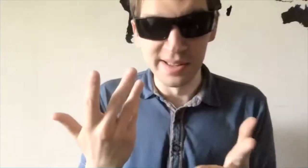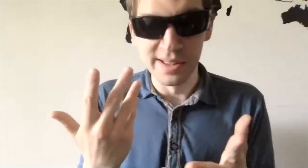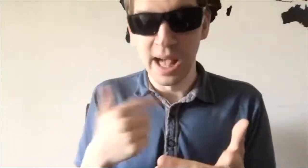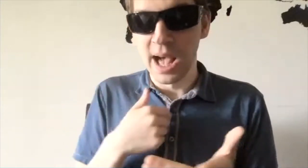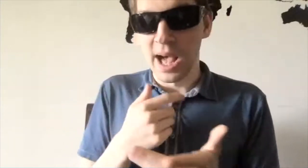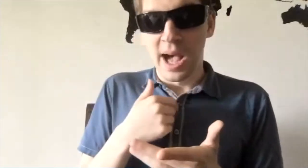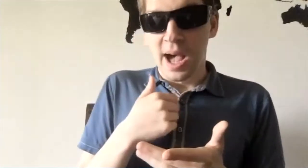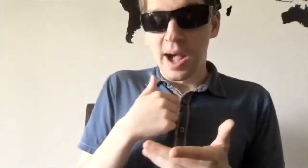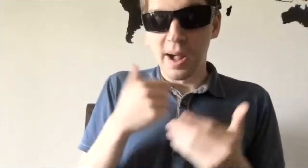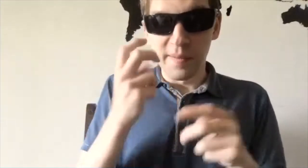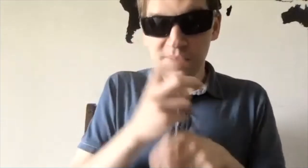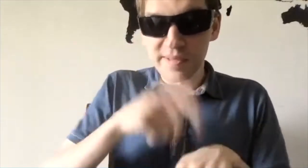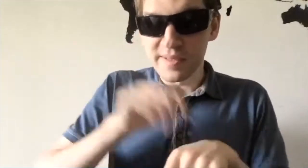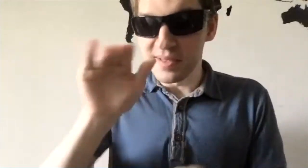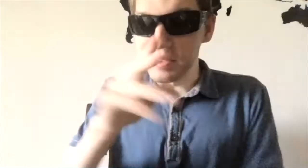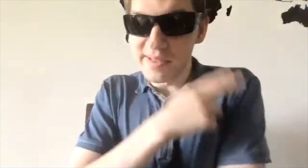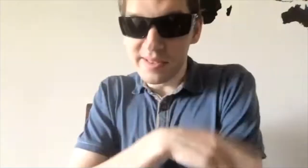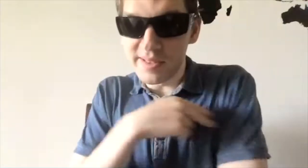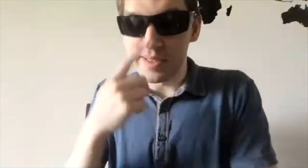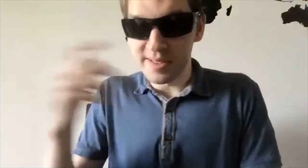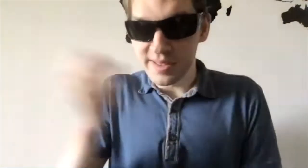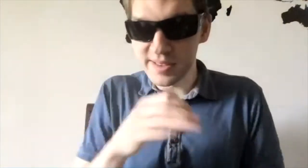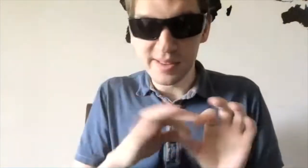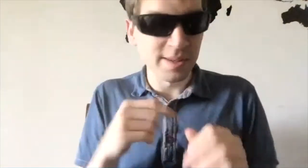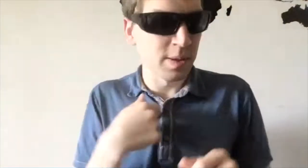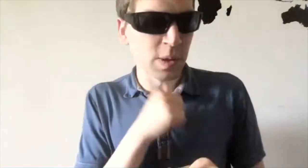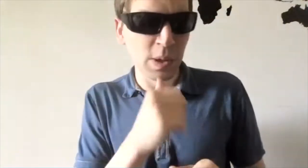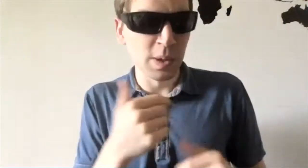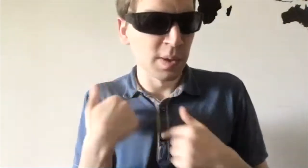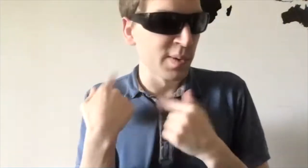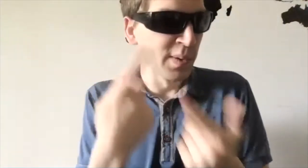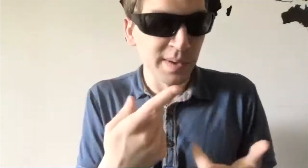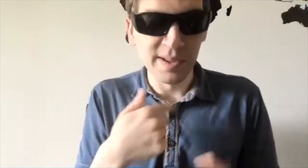hands, that can be quite cumbersome and impede the communication process.